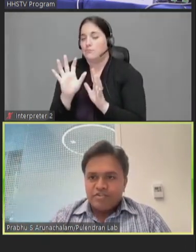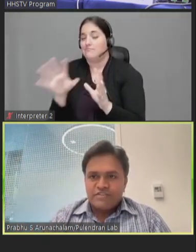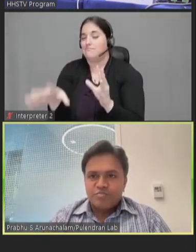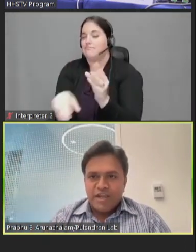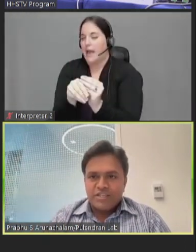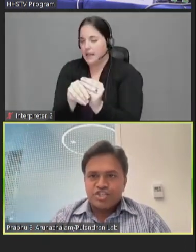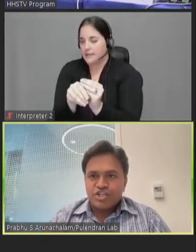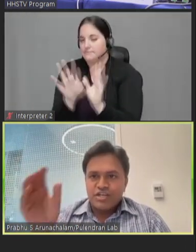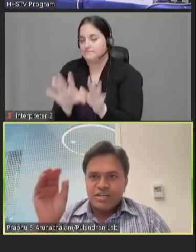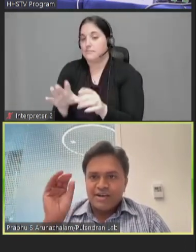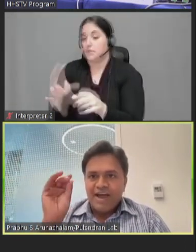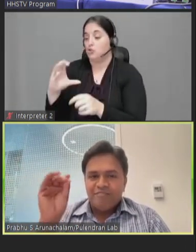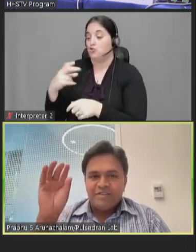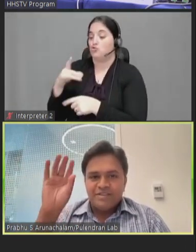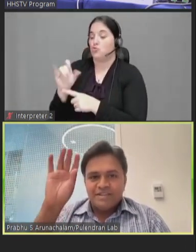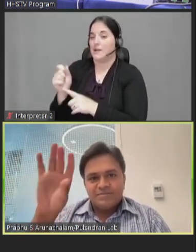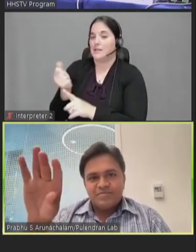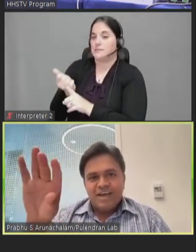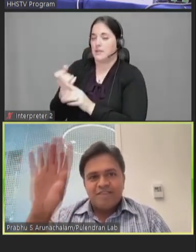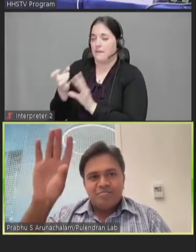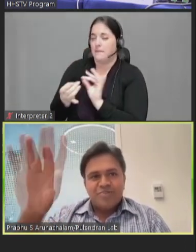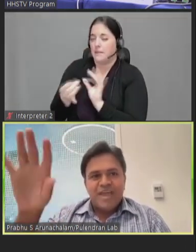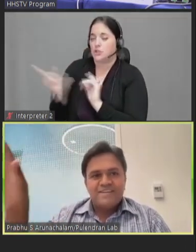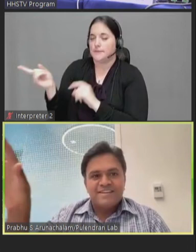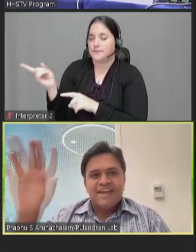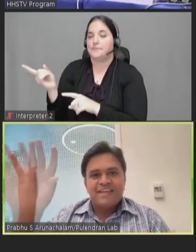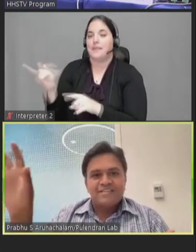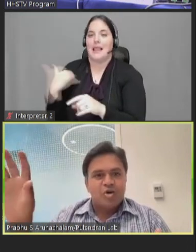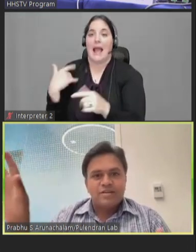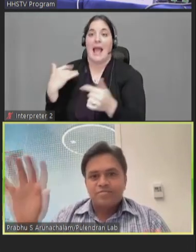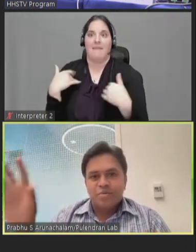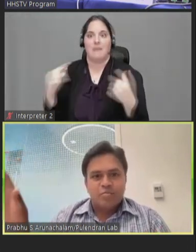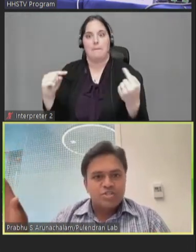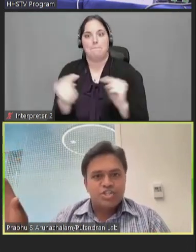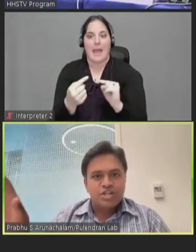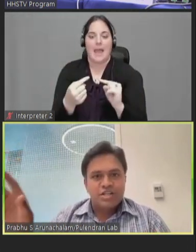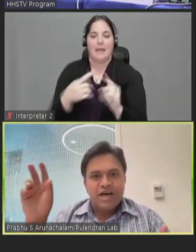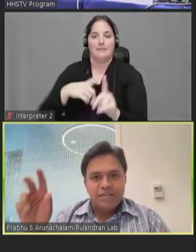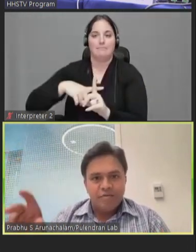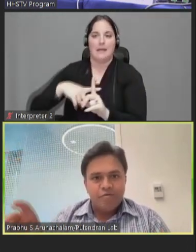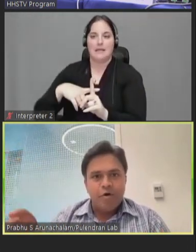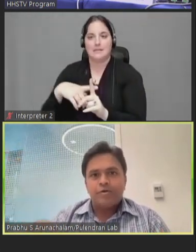Chris mentioned, having this pain and gain is not proportional. And, therefore,